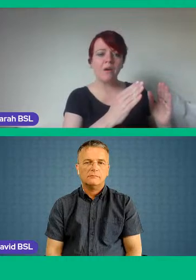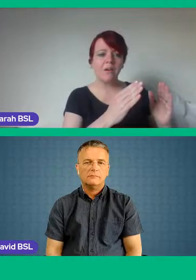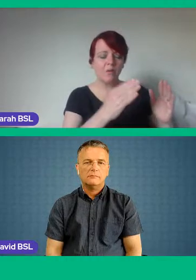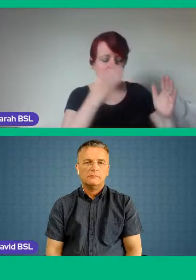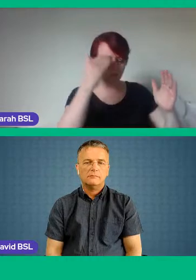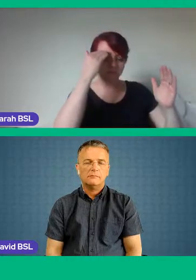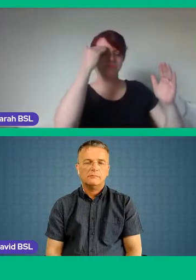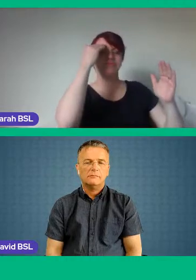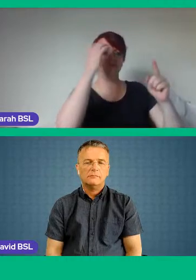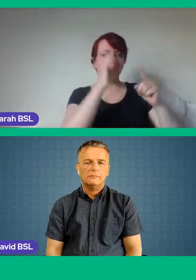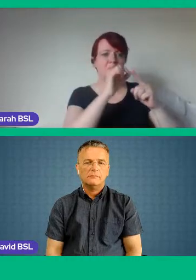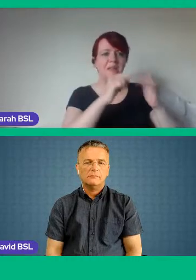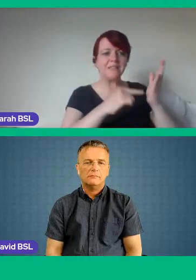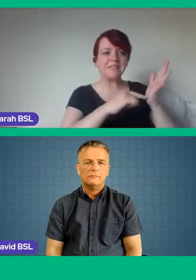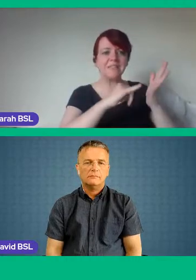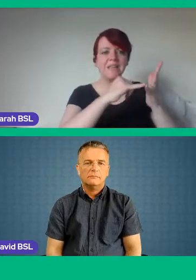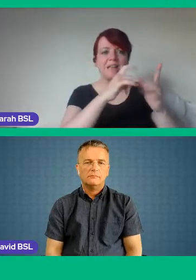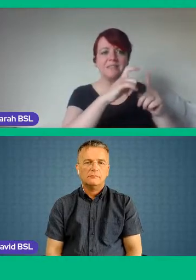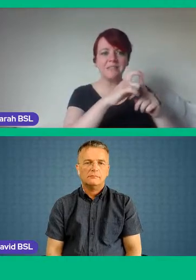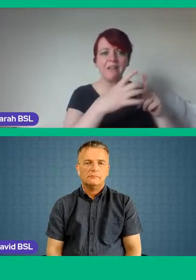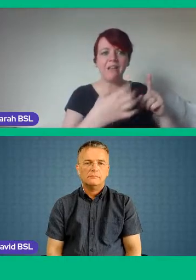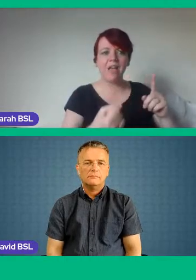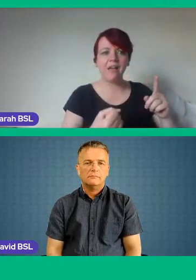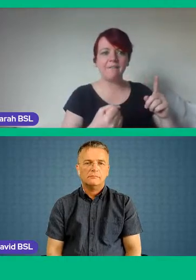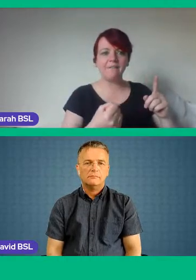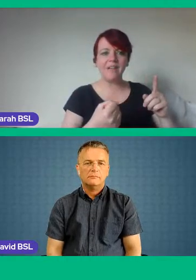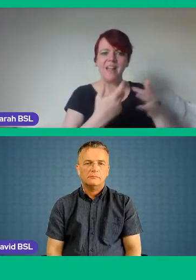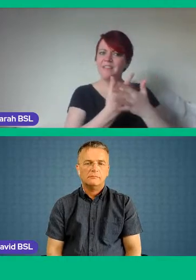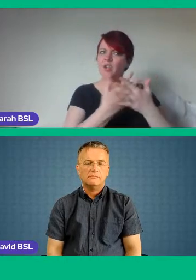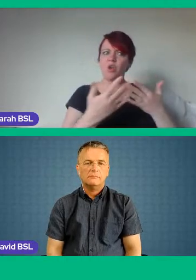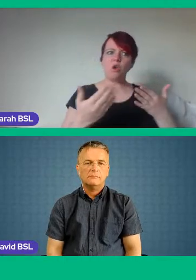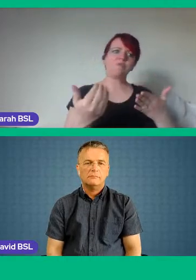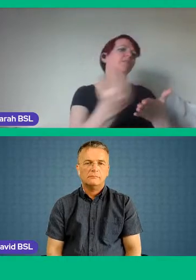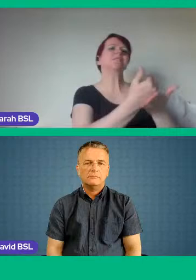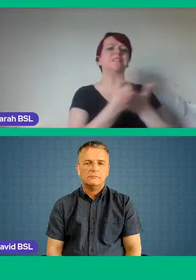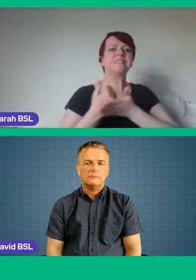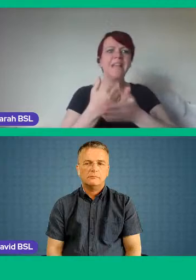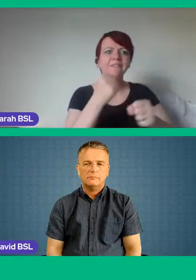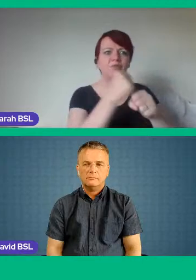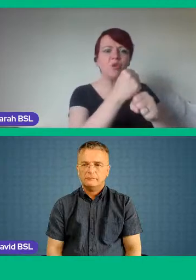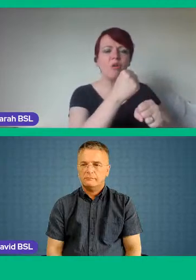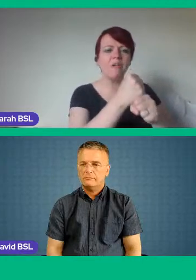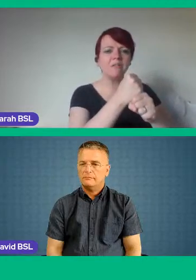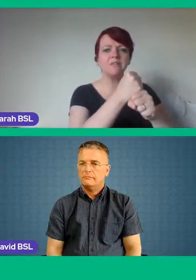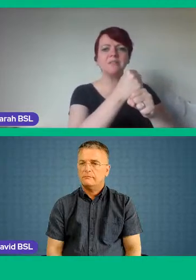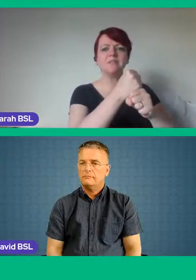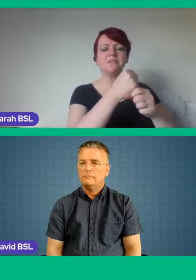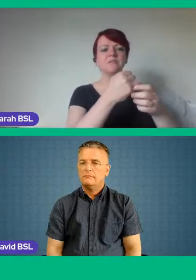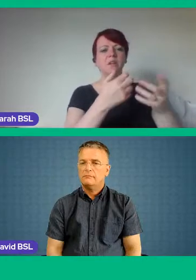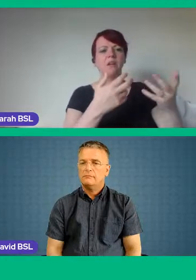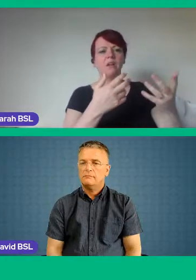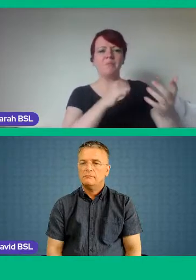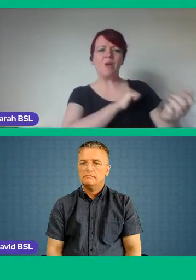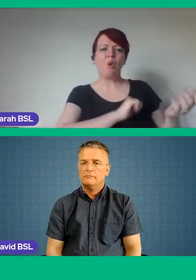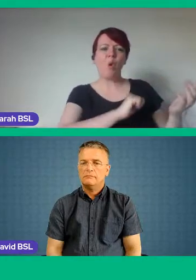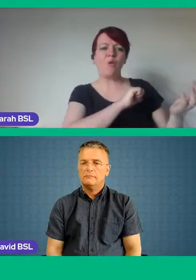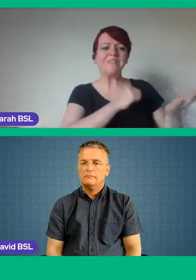, suffering PTSD from war, these things are. There is not around safeguarding, a lot around being honest and clear